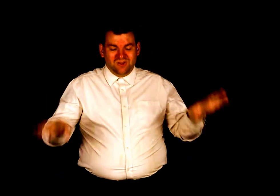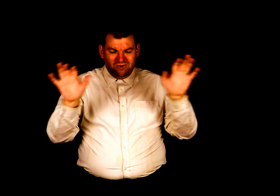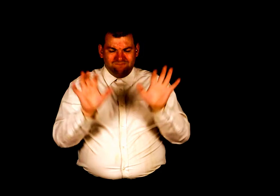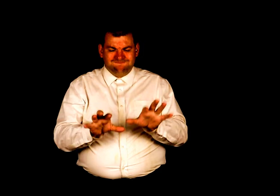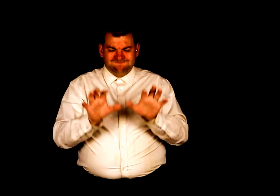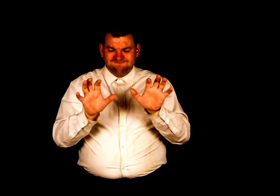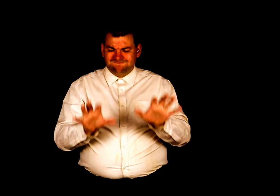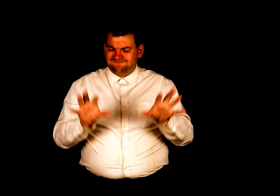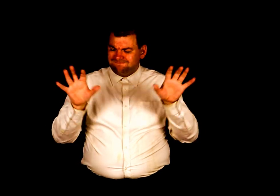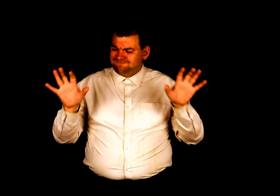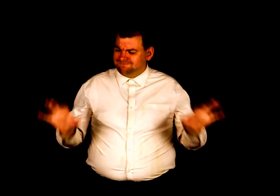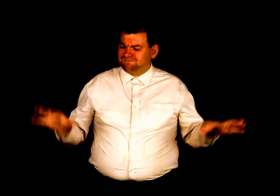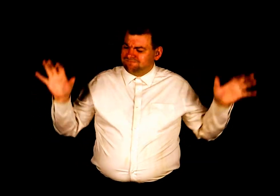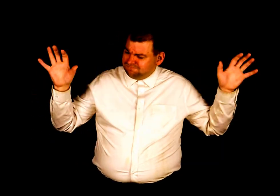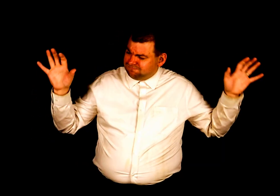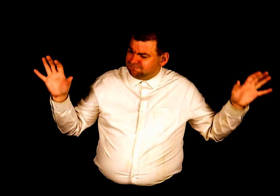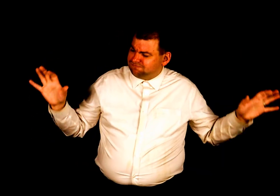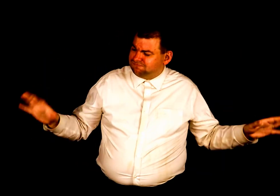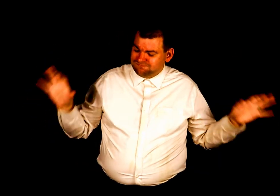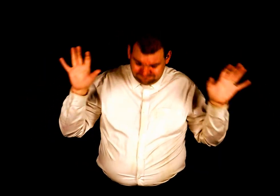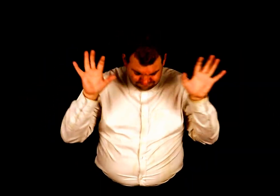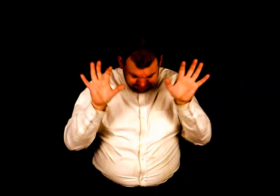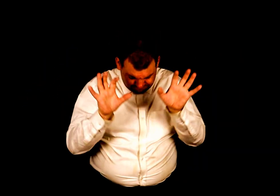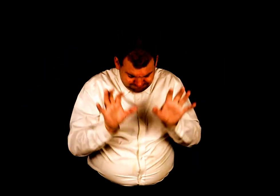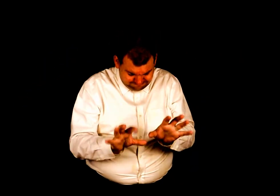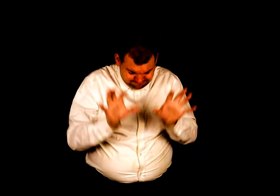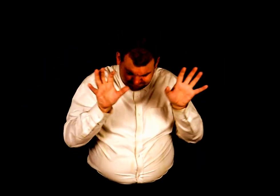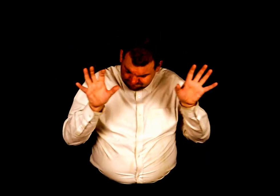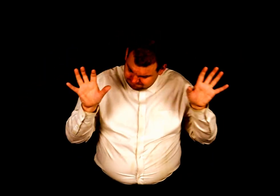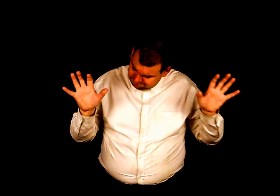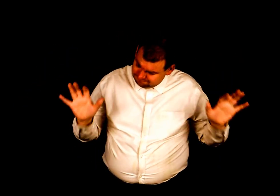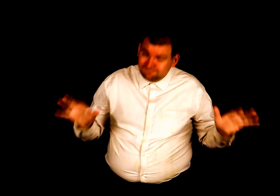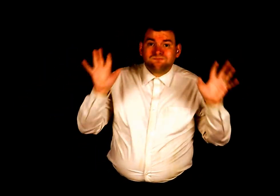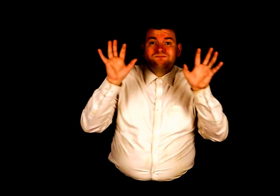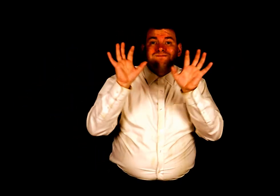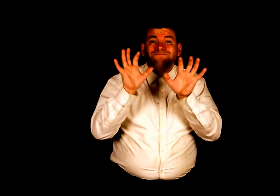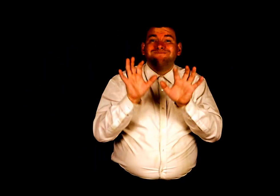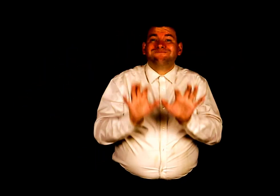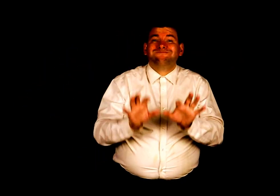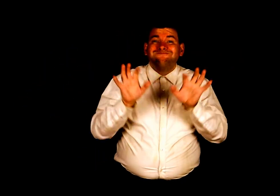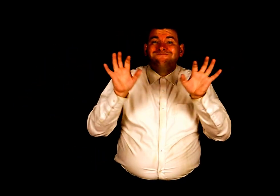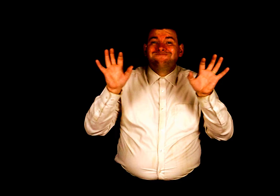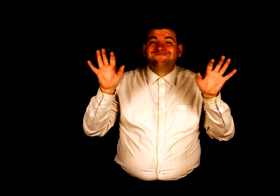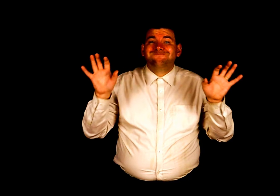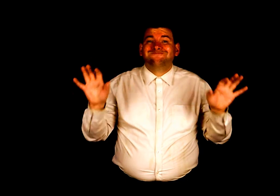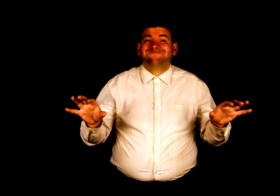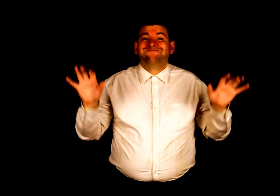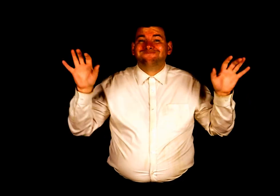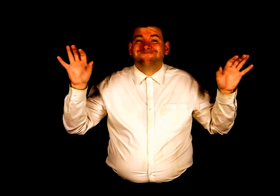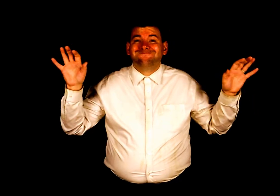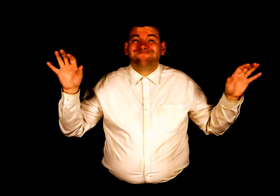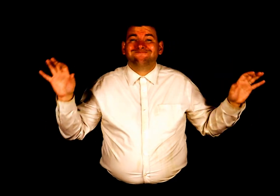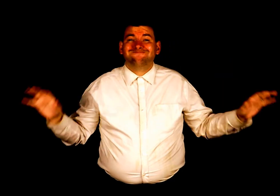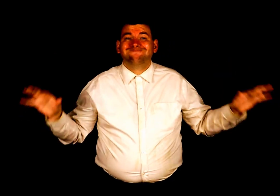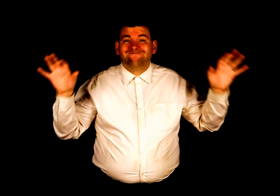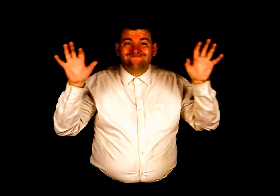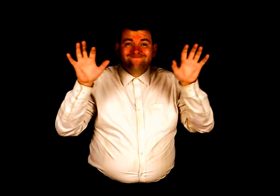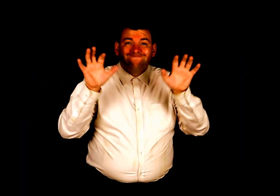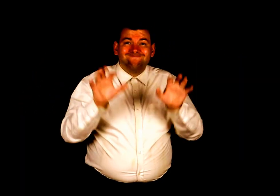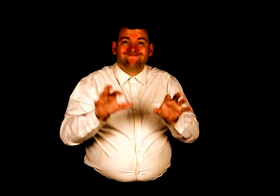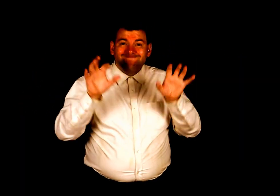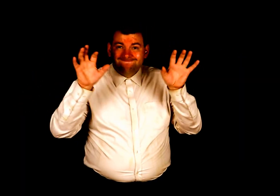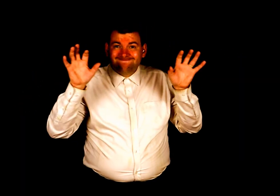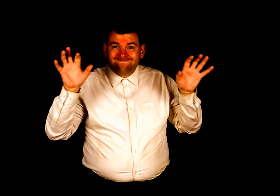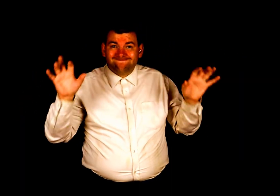Piano Playing Softly